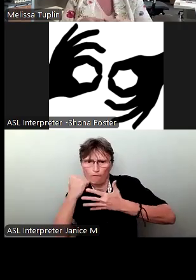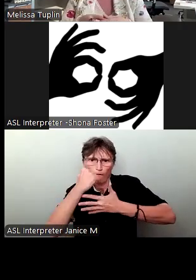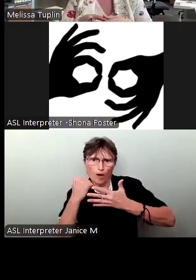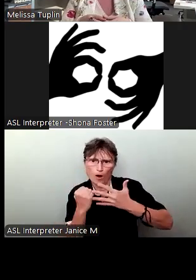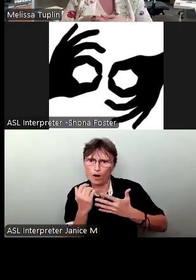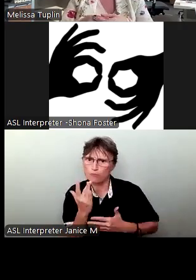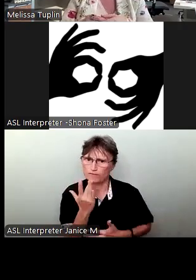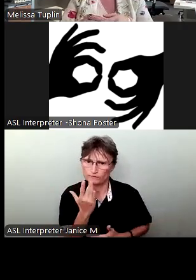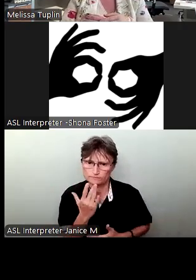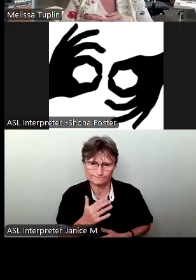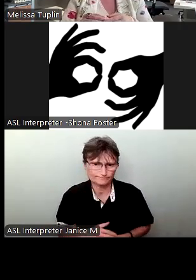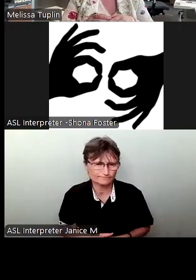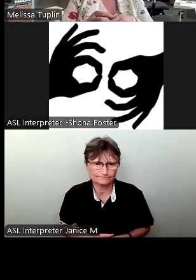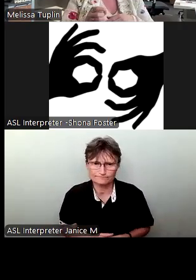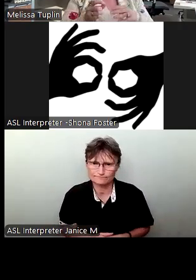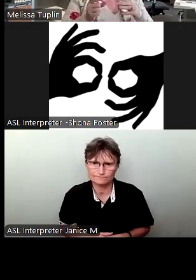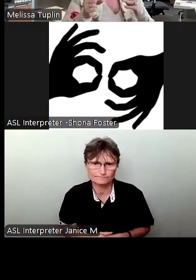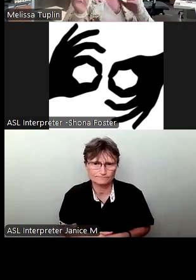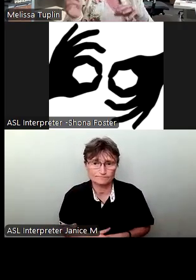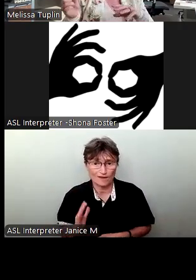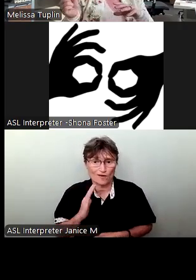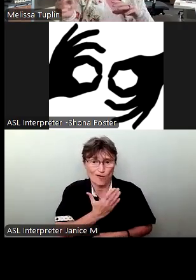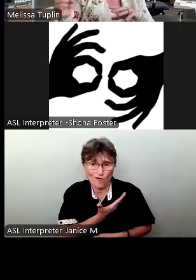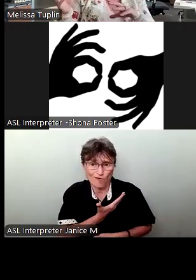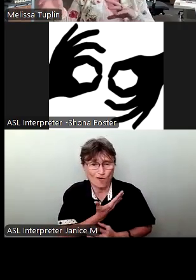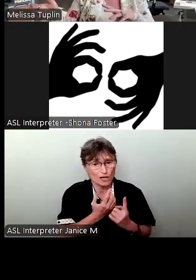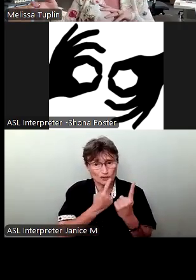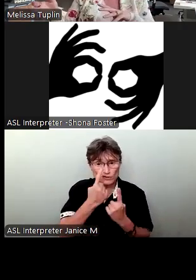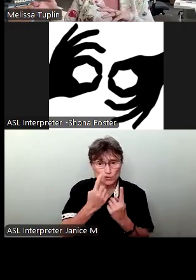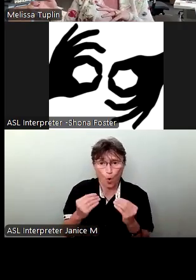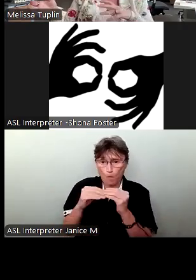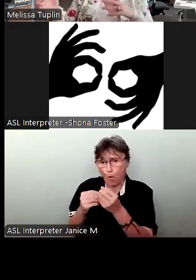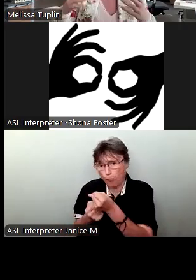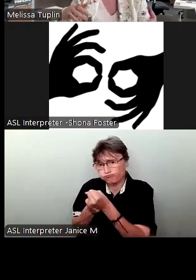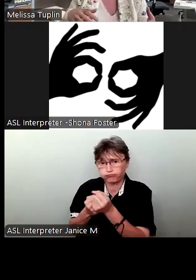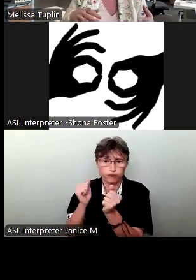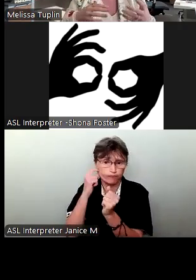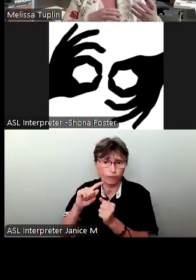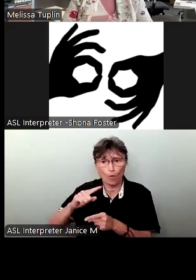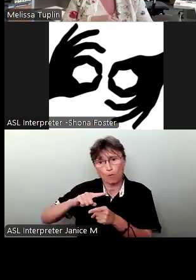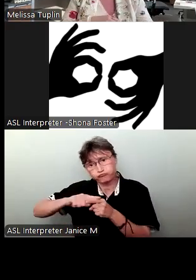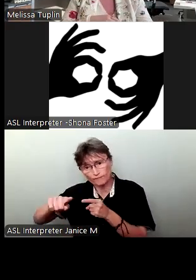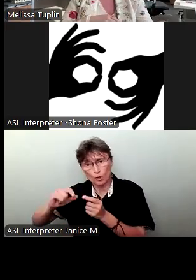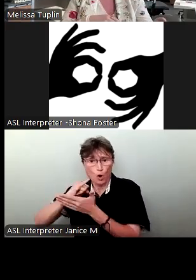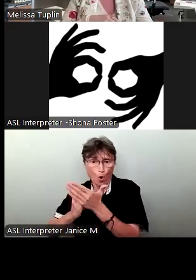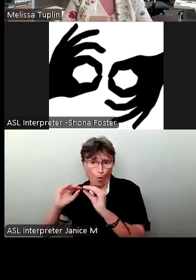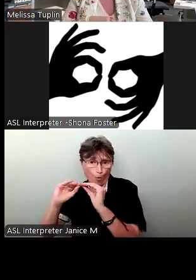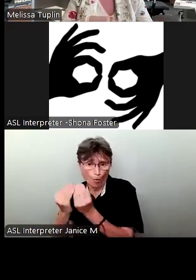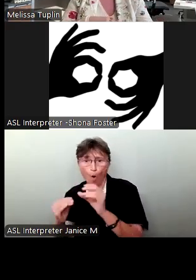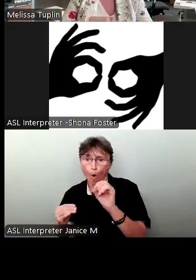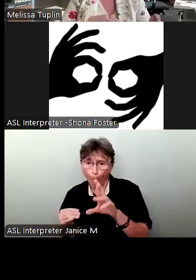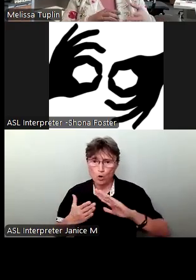program for professional arts organizations and the program for community arts organizations.